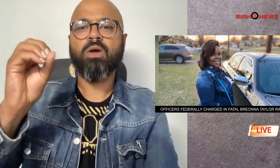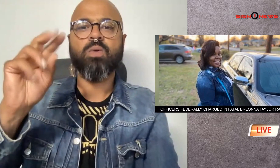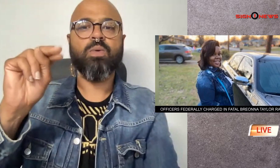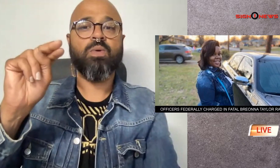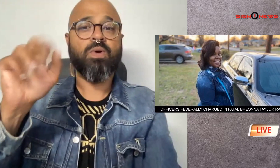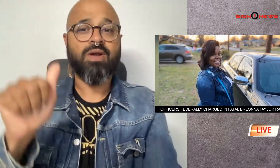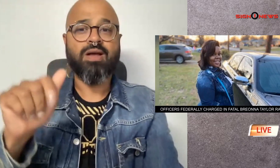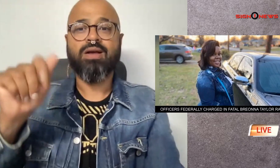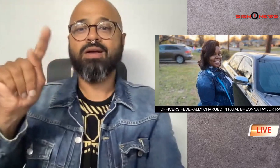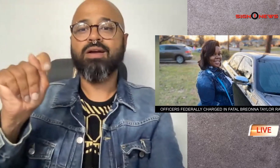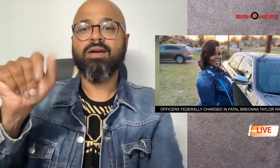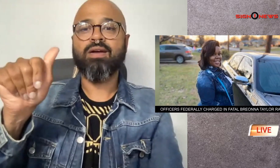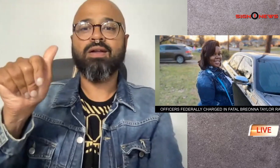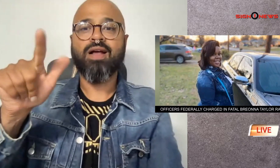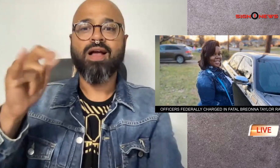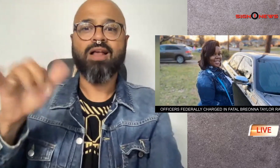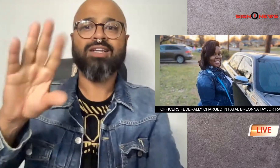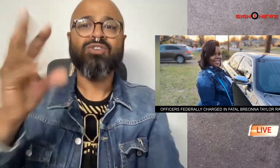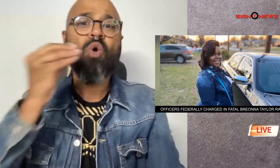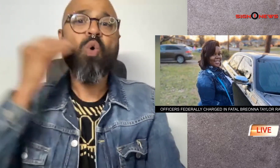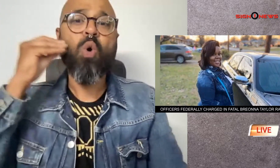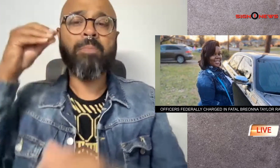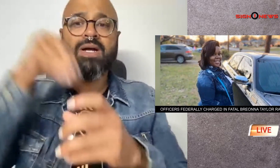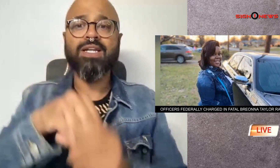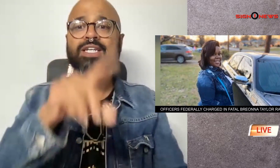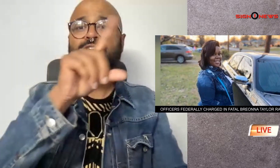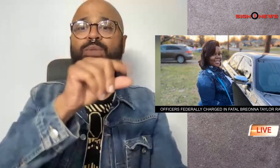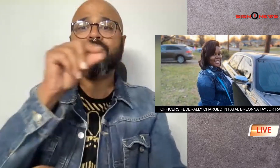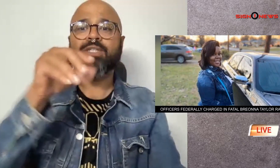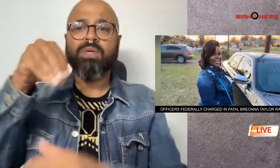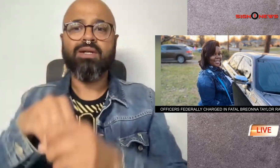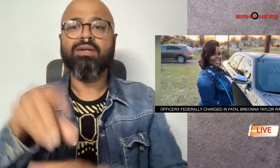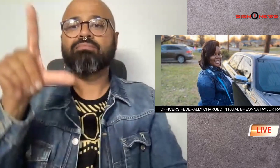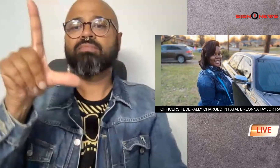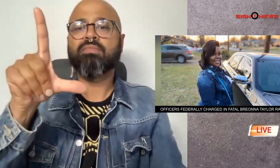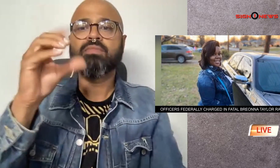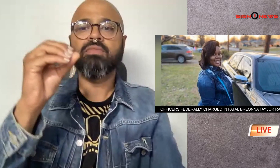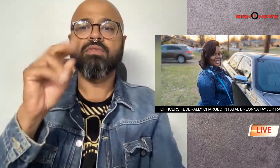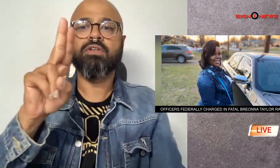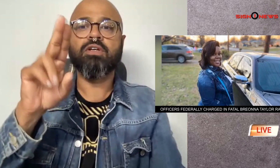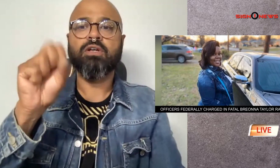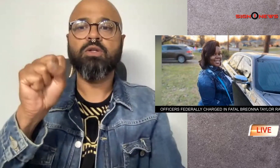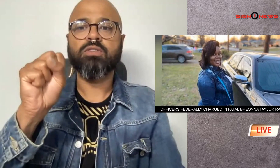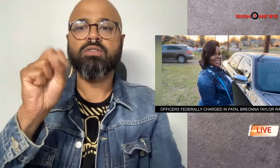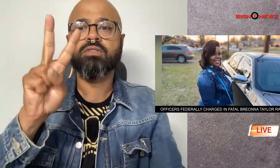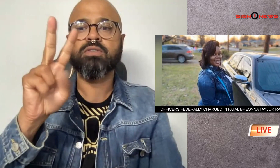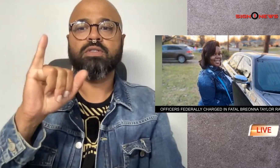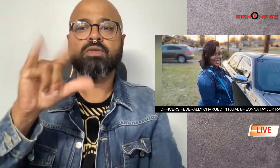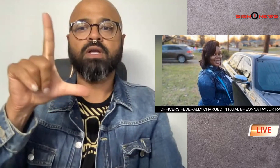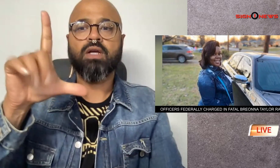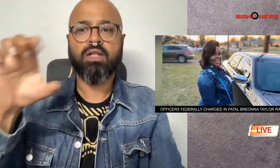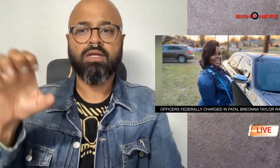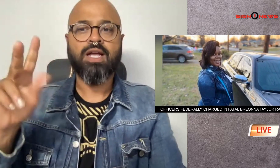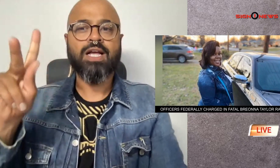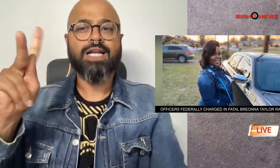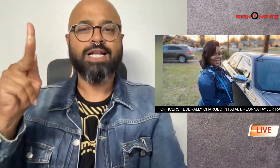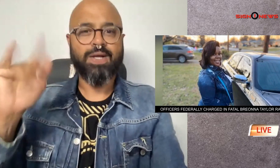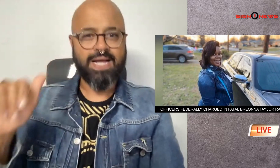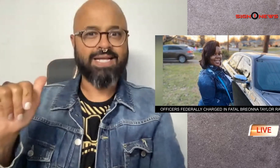involved in the deadly raid of 26-year-old Breonna Taylor's home in 2020 in Louisville Kentucky